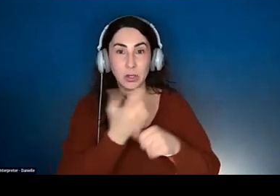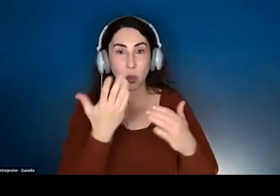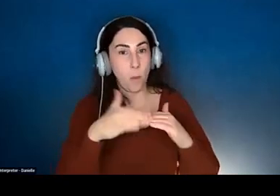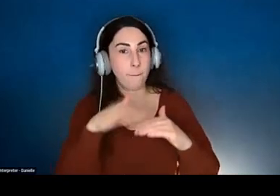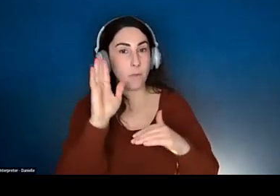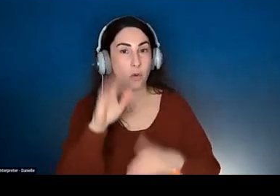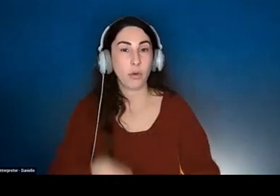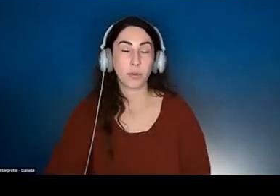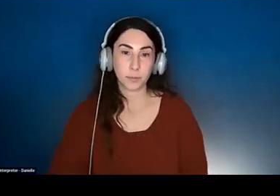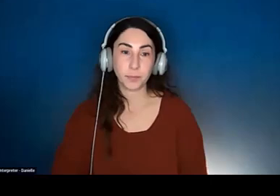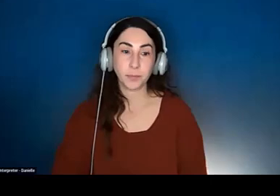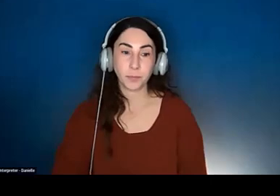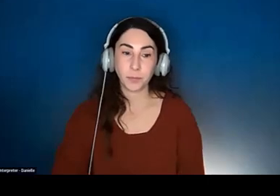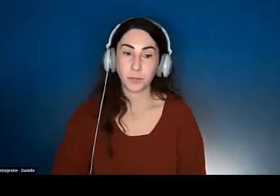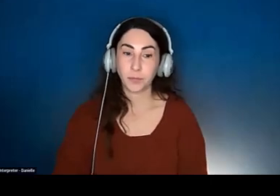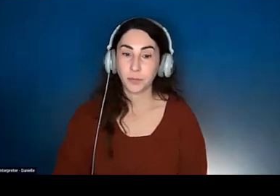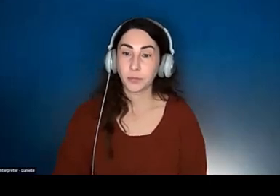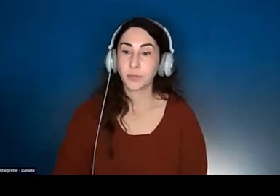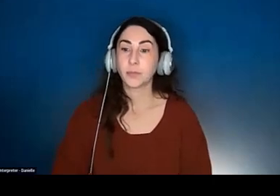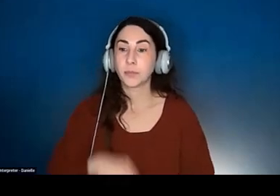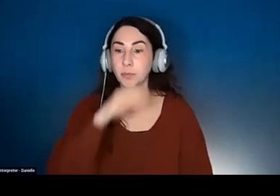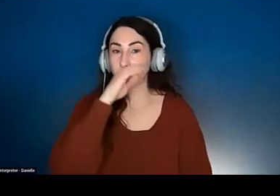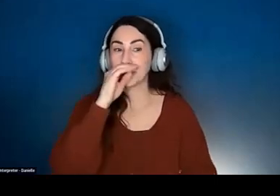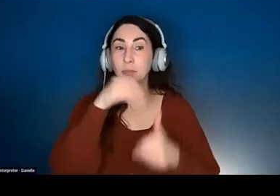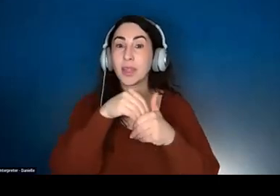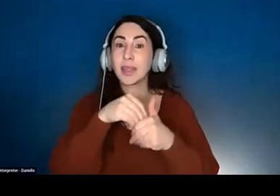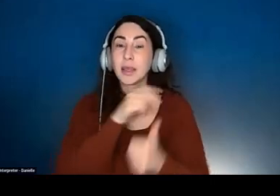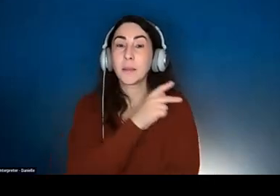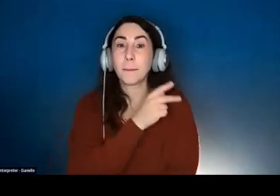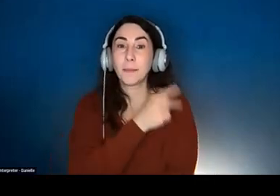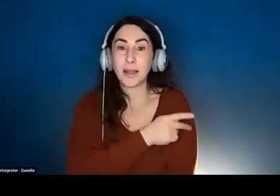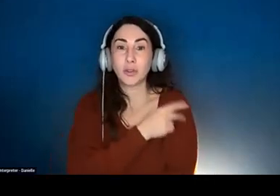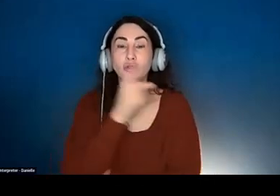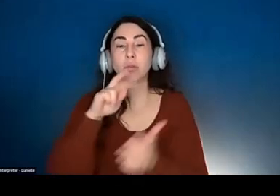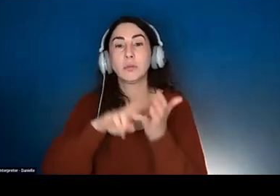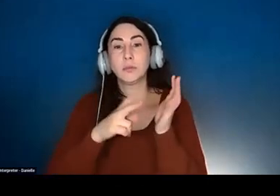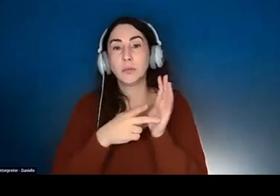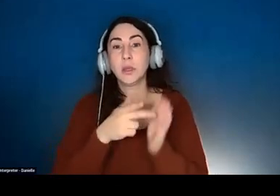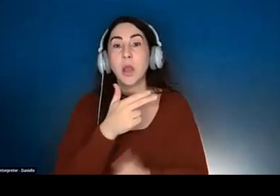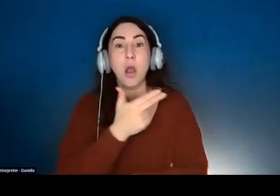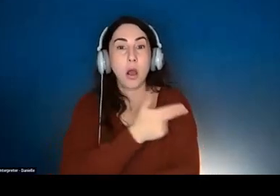An inpatient facility includes hospitals, nursing